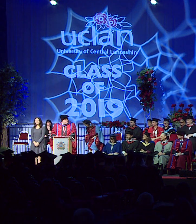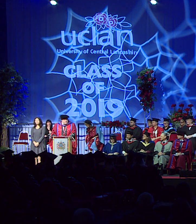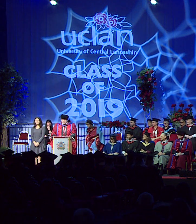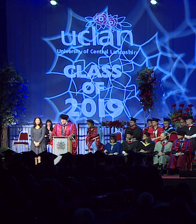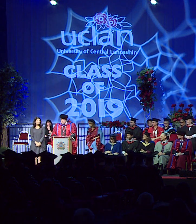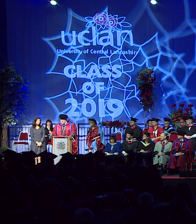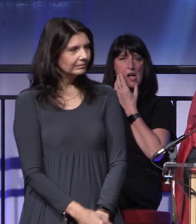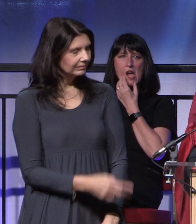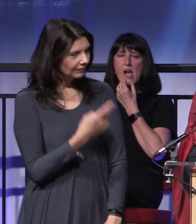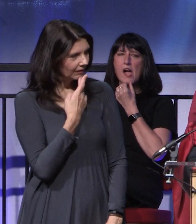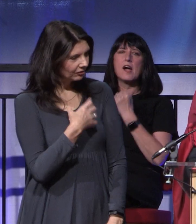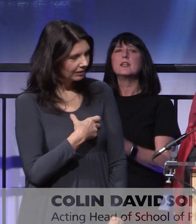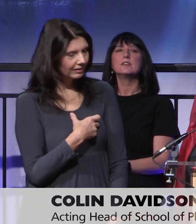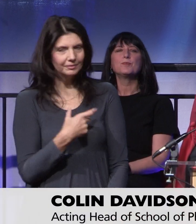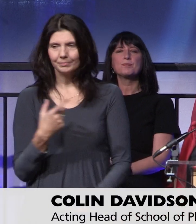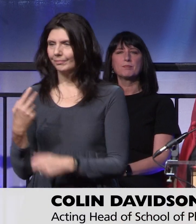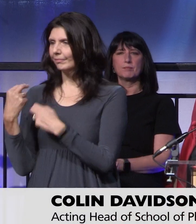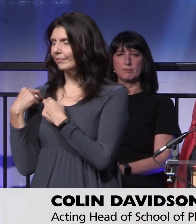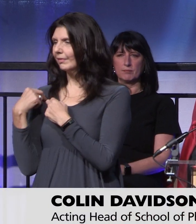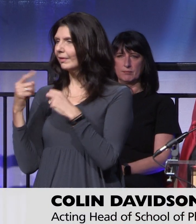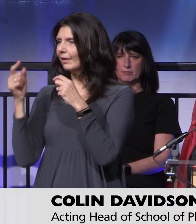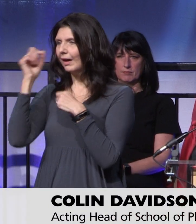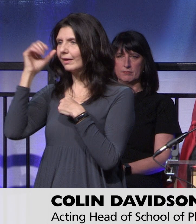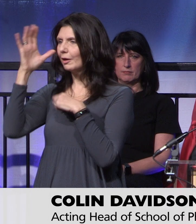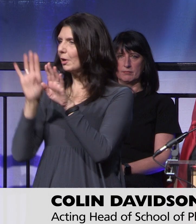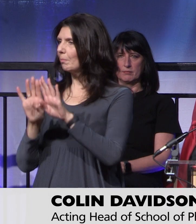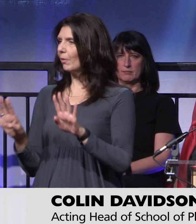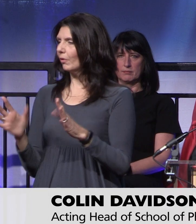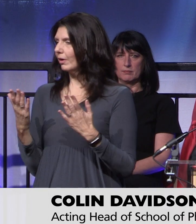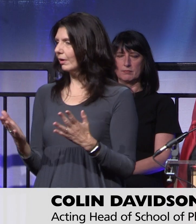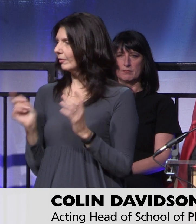Vice-Chancellor on behalf of the academic board I present those who have